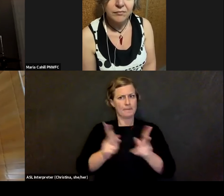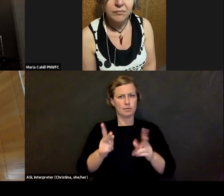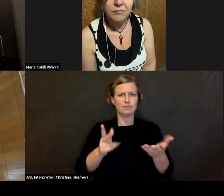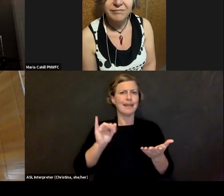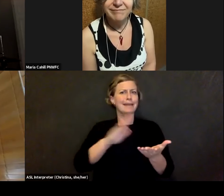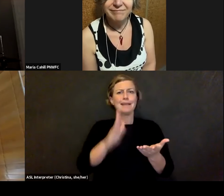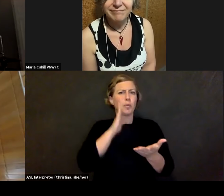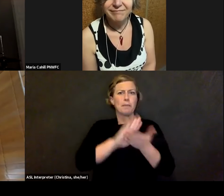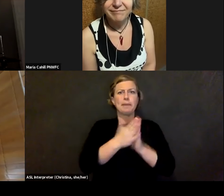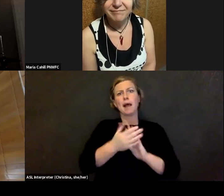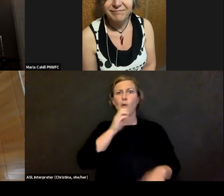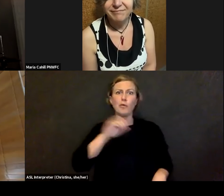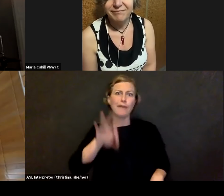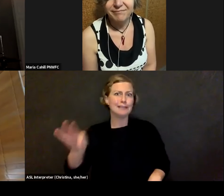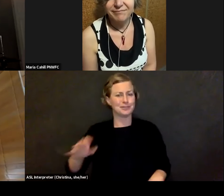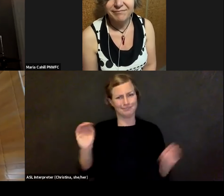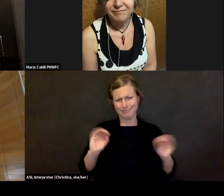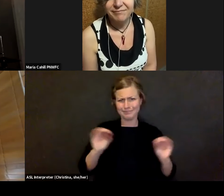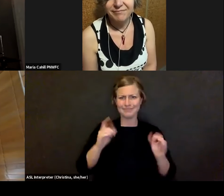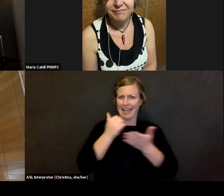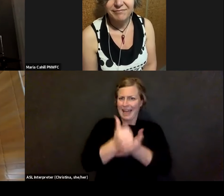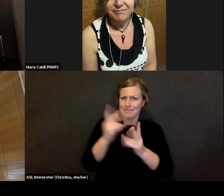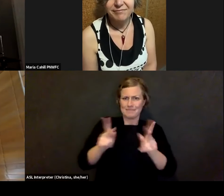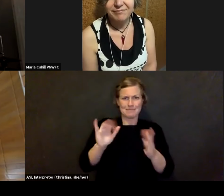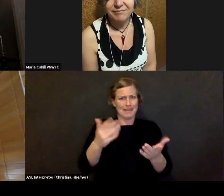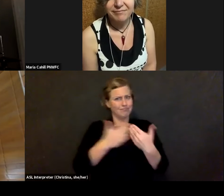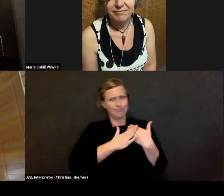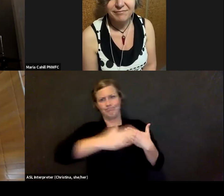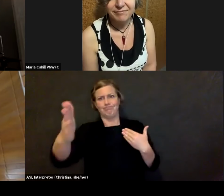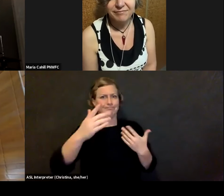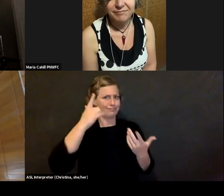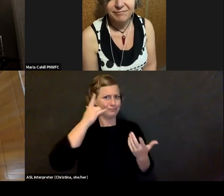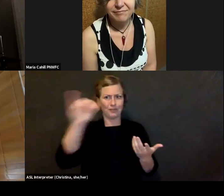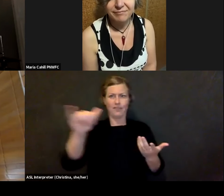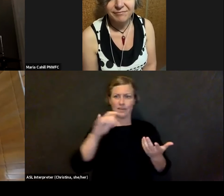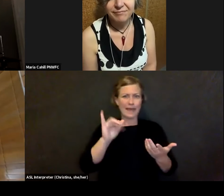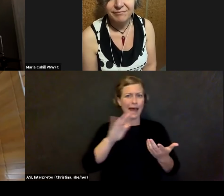okay. As long as they're not spreading our information I see no issue with allowing as many people as possible to jump on